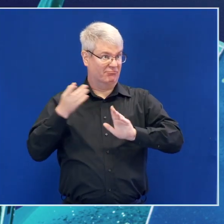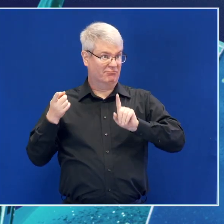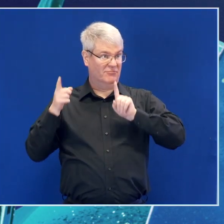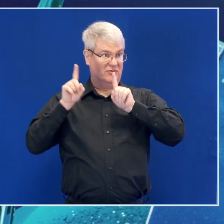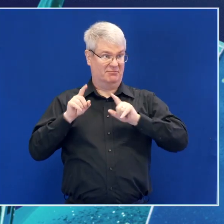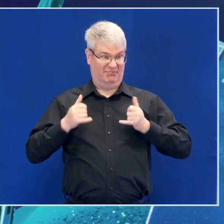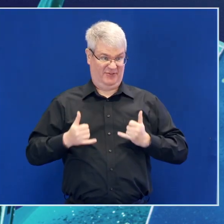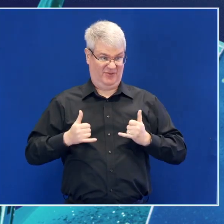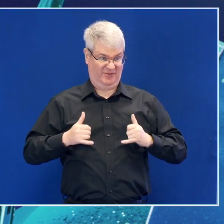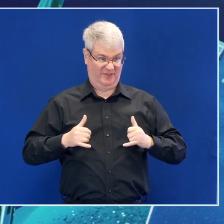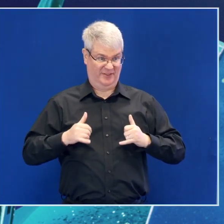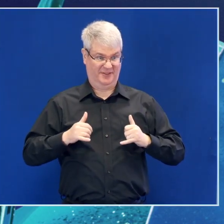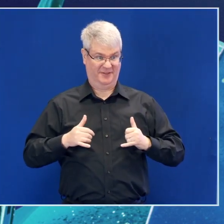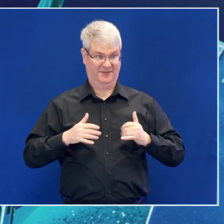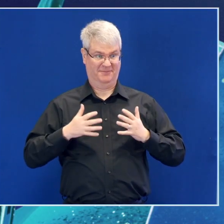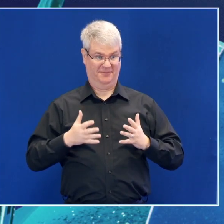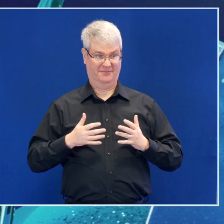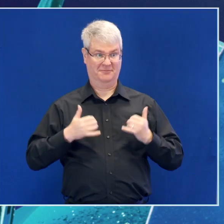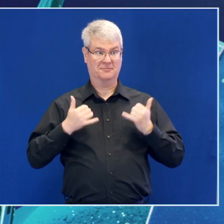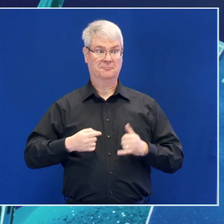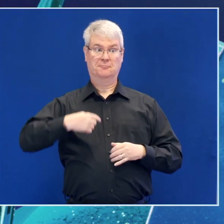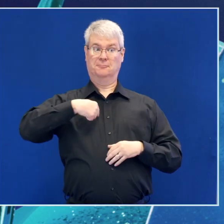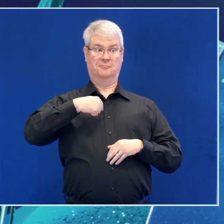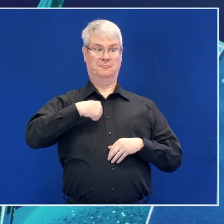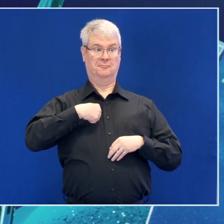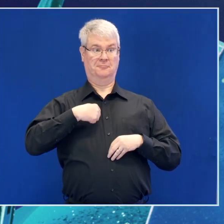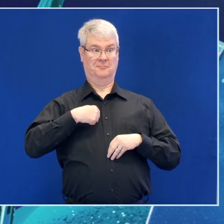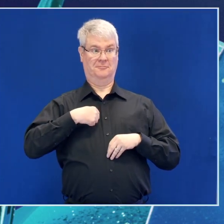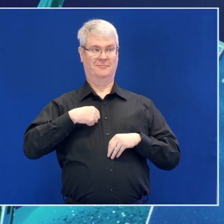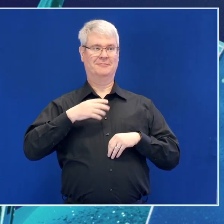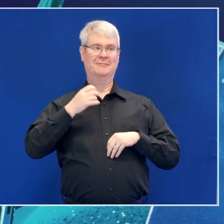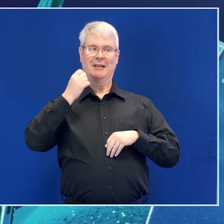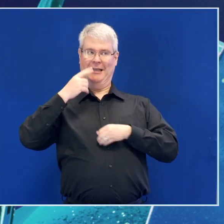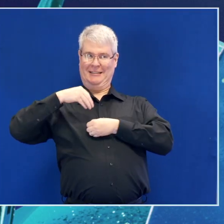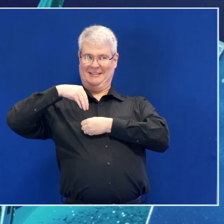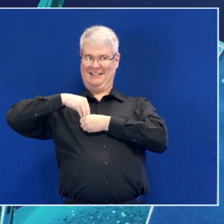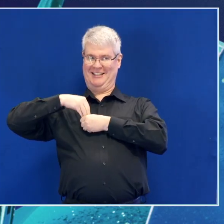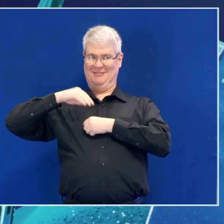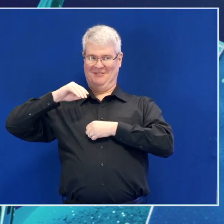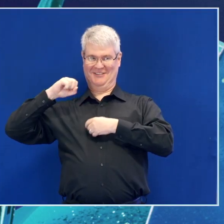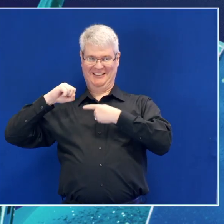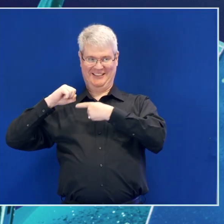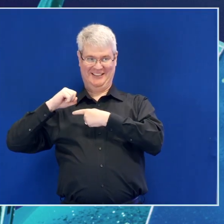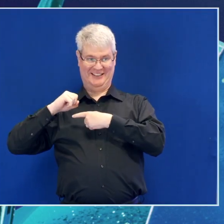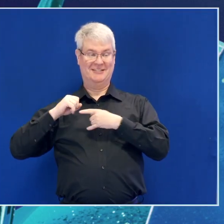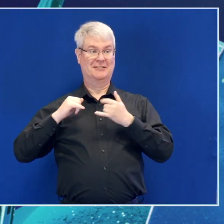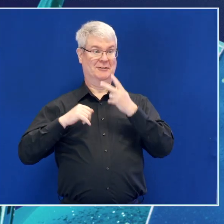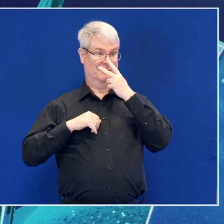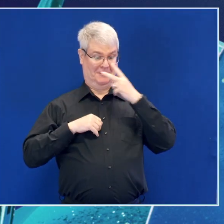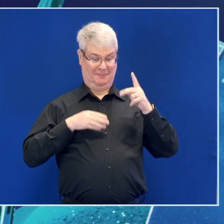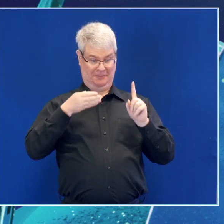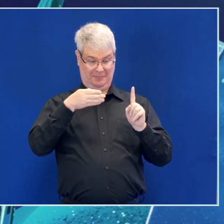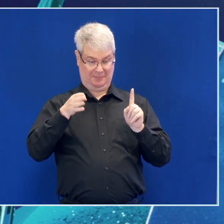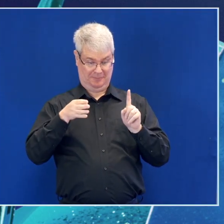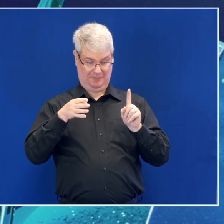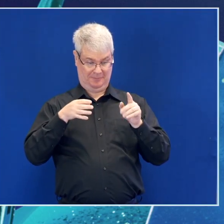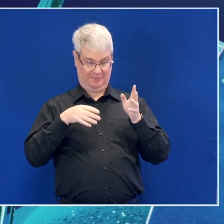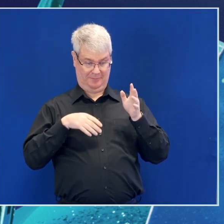and this is a pre-release version. On the left side are my agents, and I will click on the Neurodiversity Navigator here.